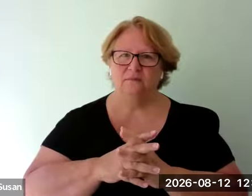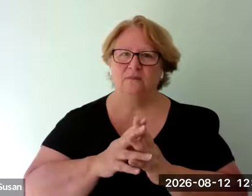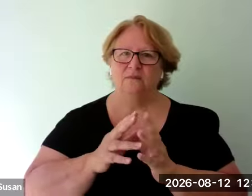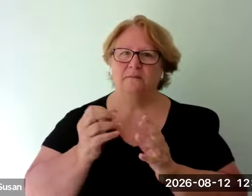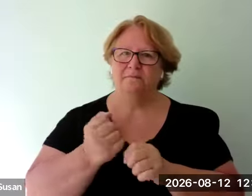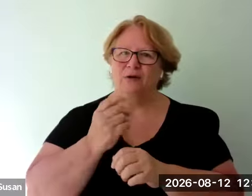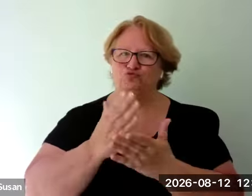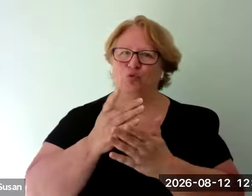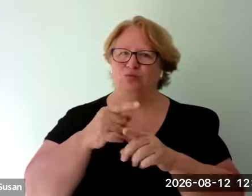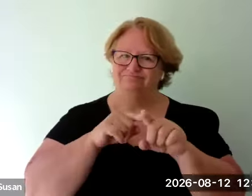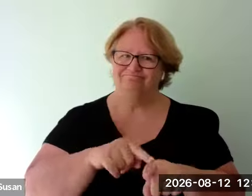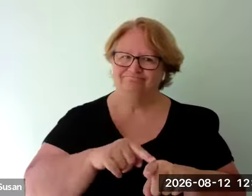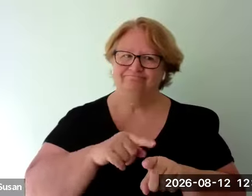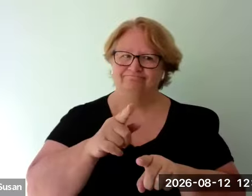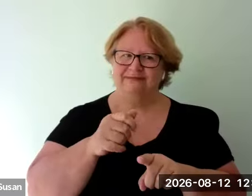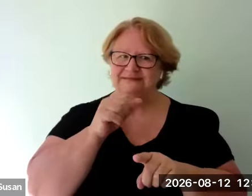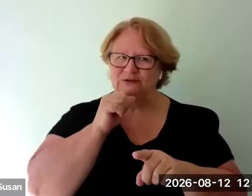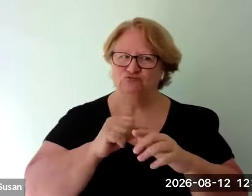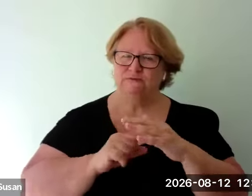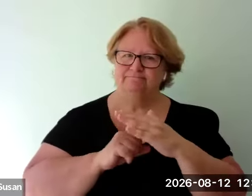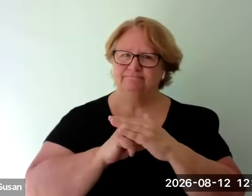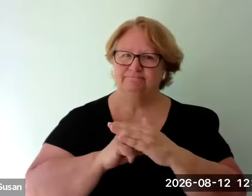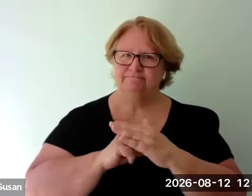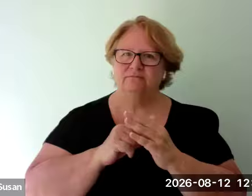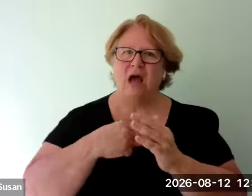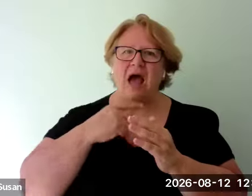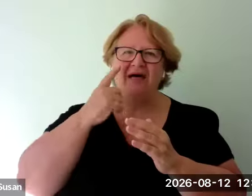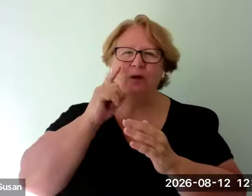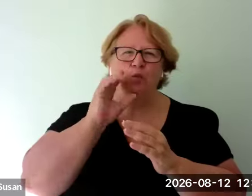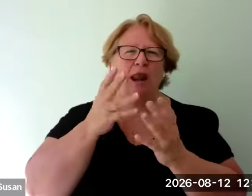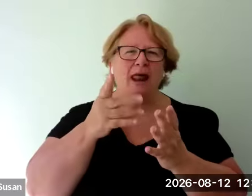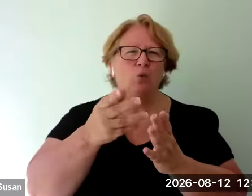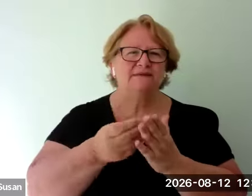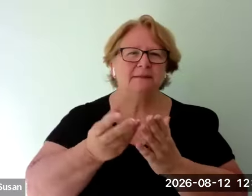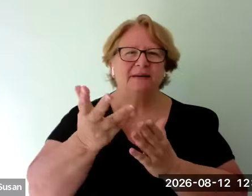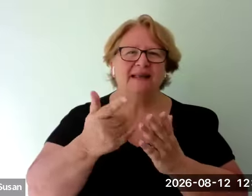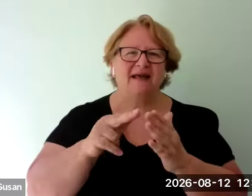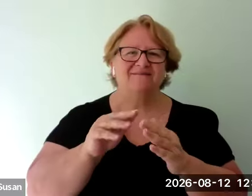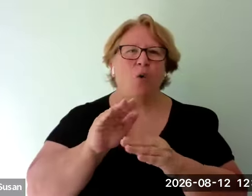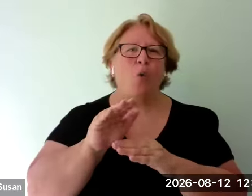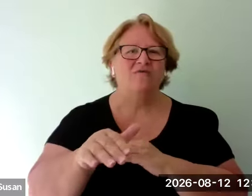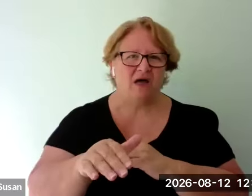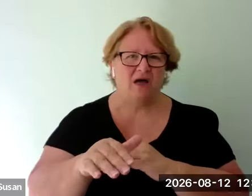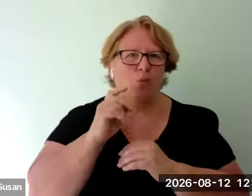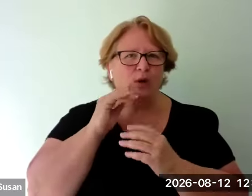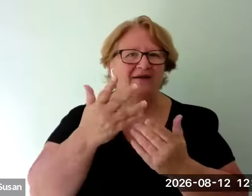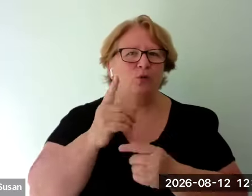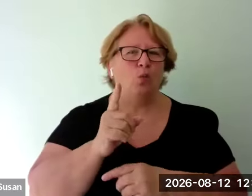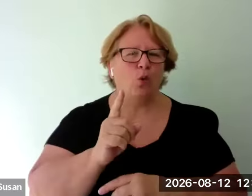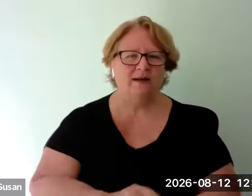many words you have submitted so you can be very clear if - so we'll keep you to that word limit. I believe it won't let